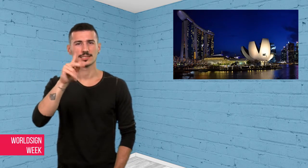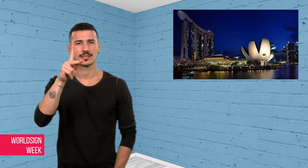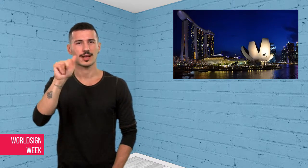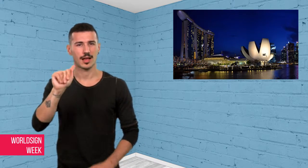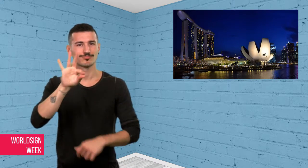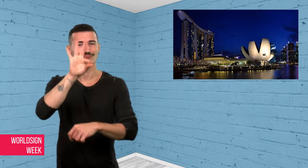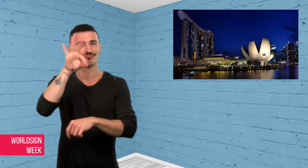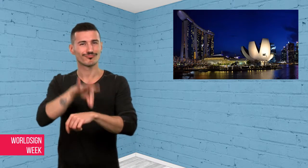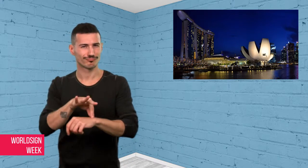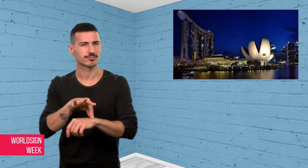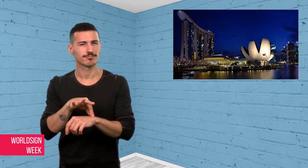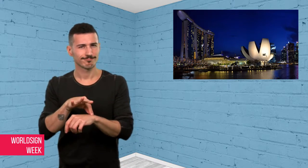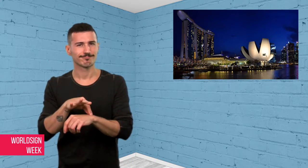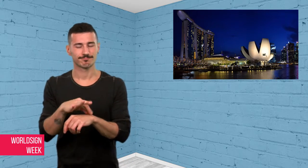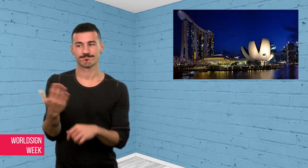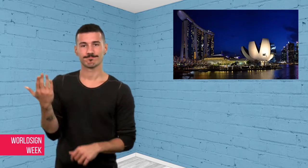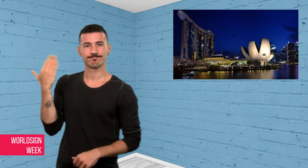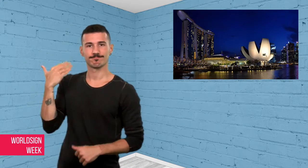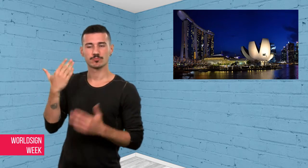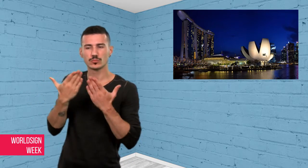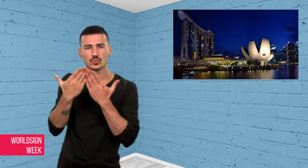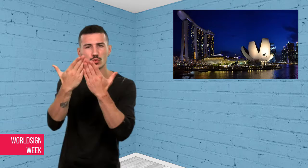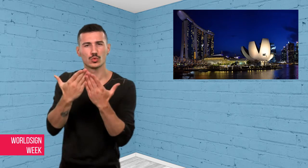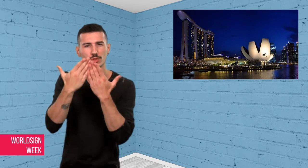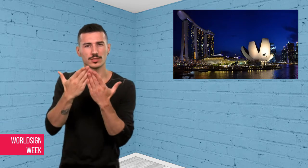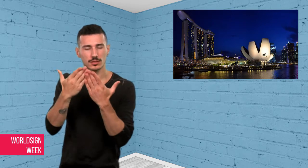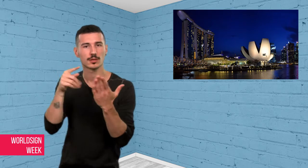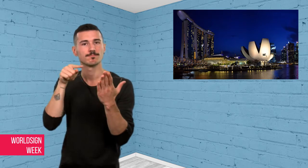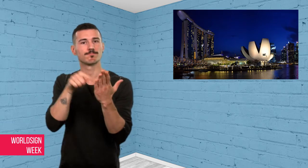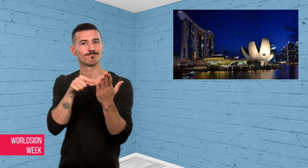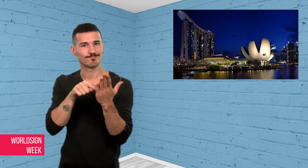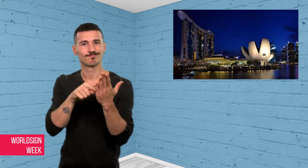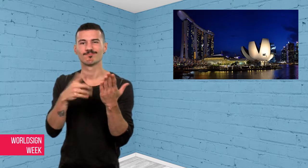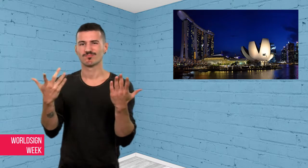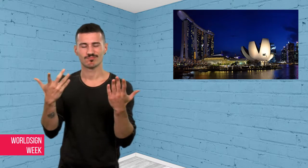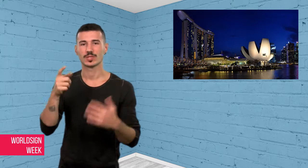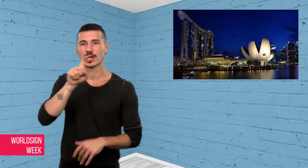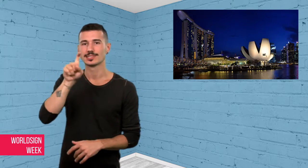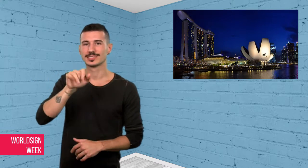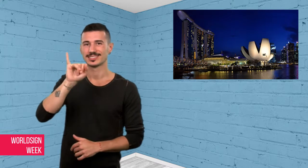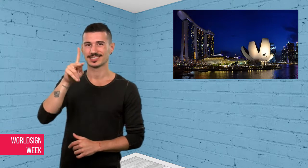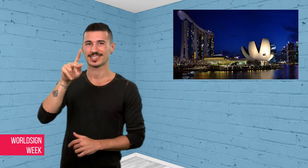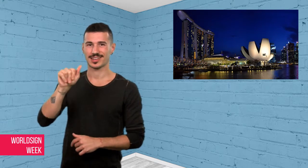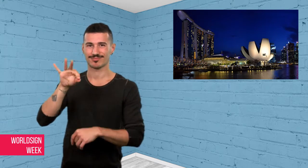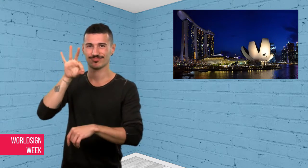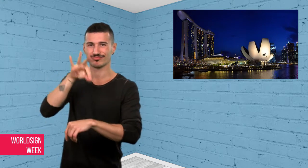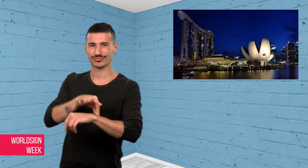Recent study found that Zika virus also caused